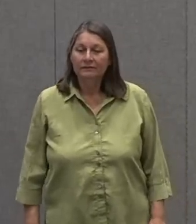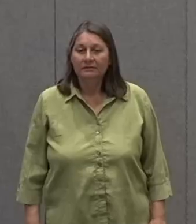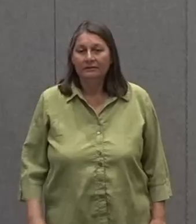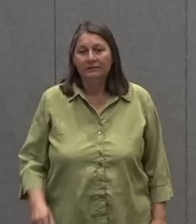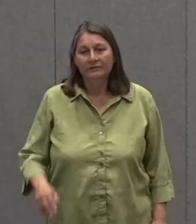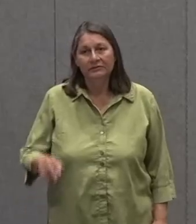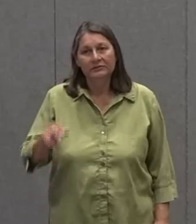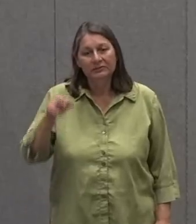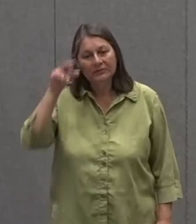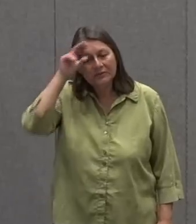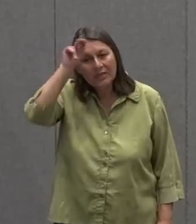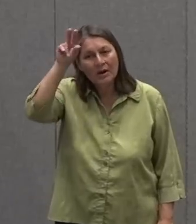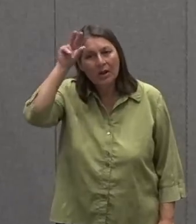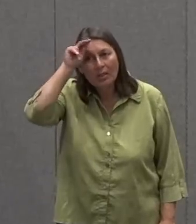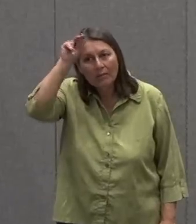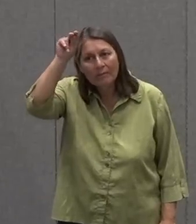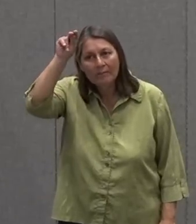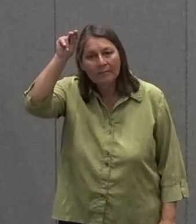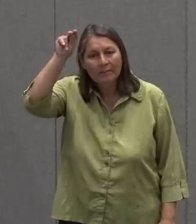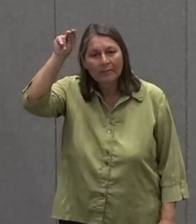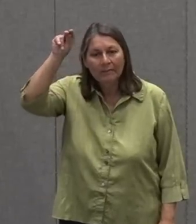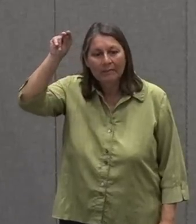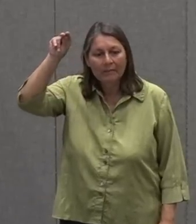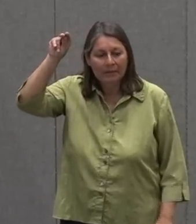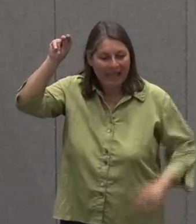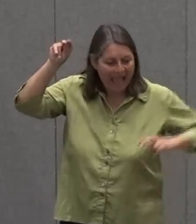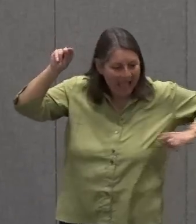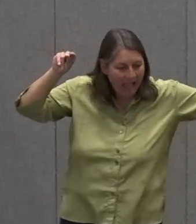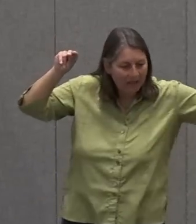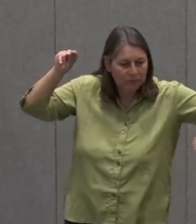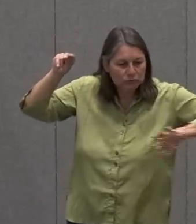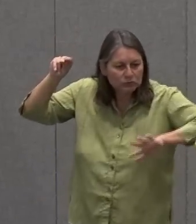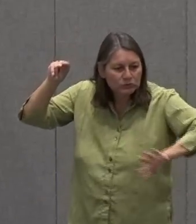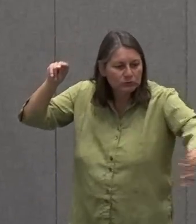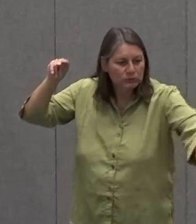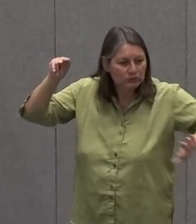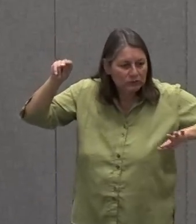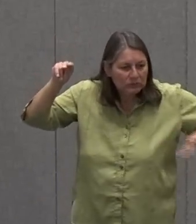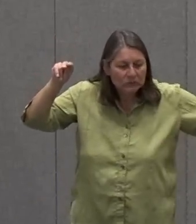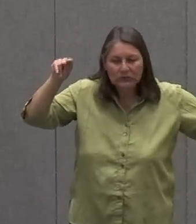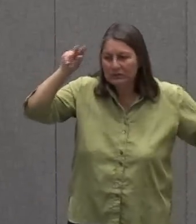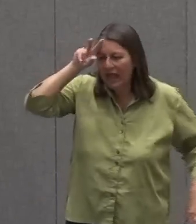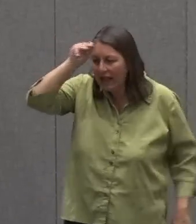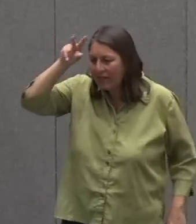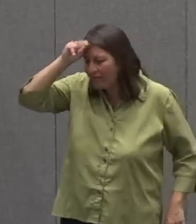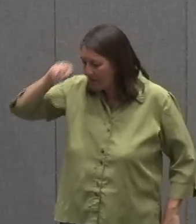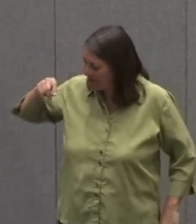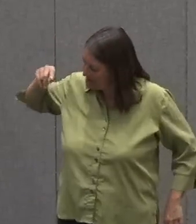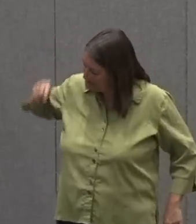So all the other animals moved back to give him room. When the antelope danced,